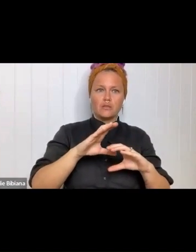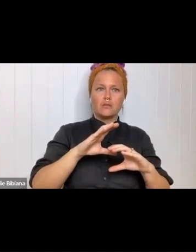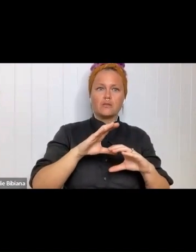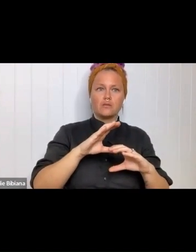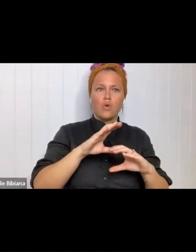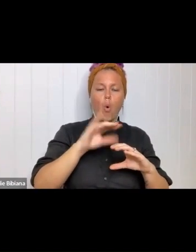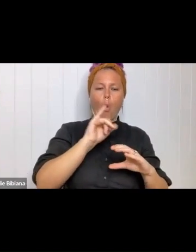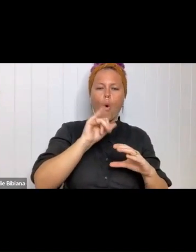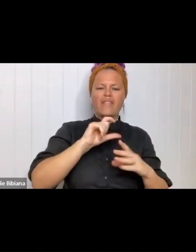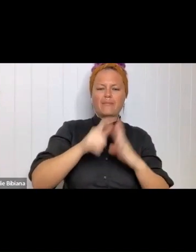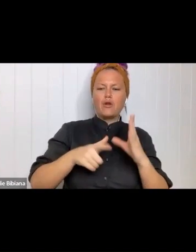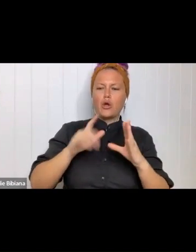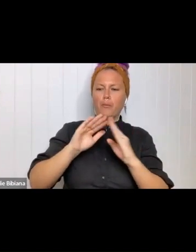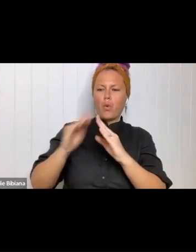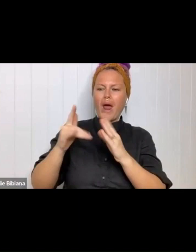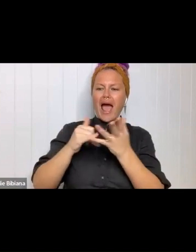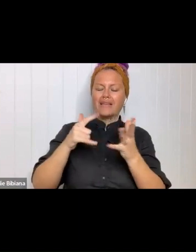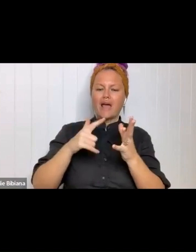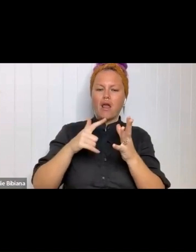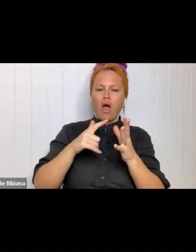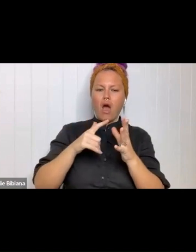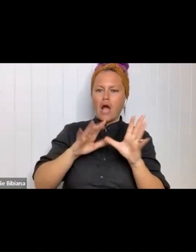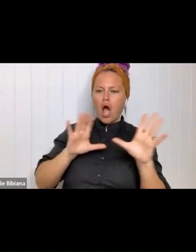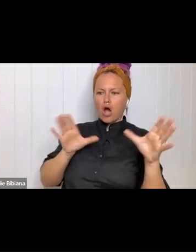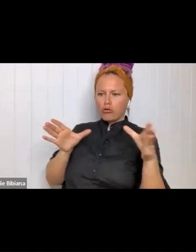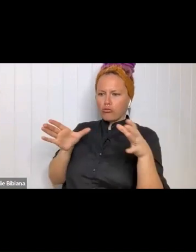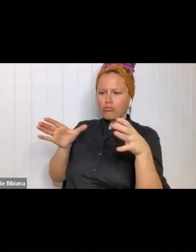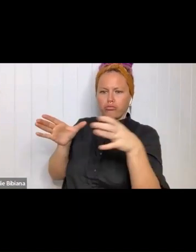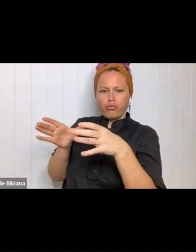anthropological group that we service or we think about when